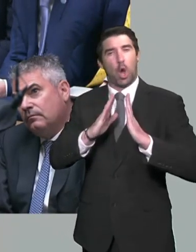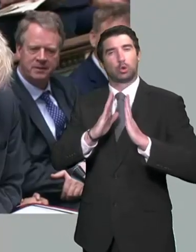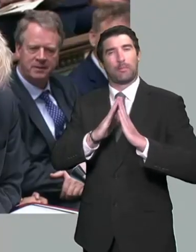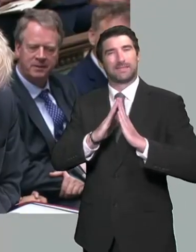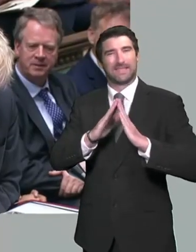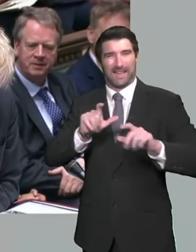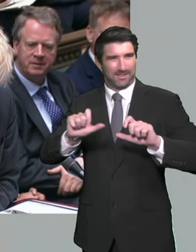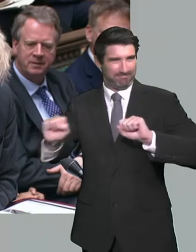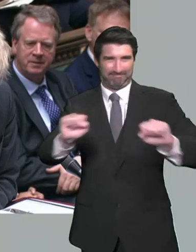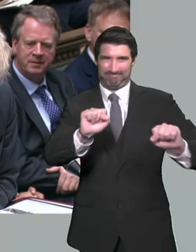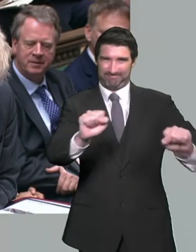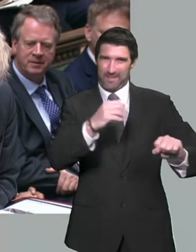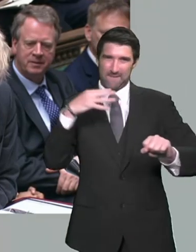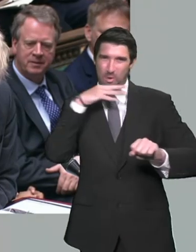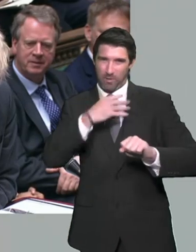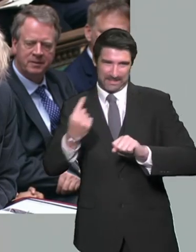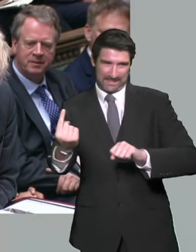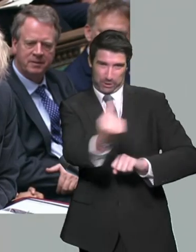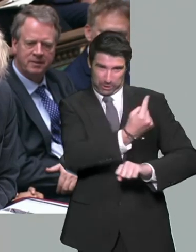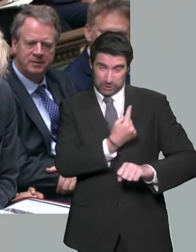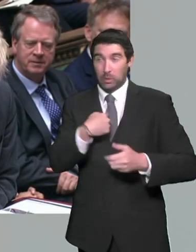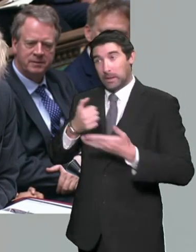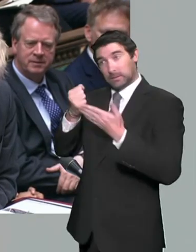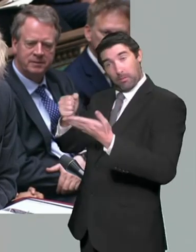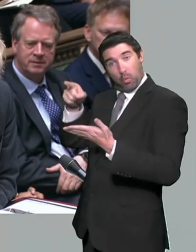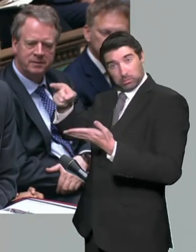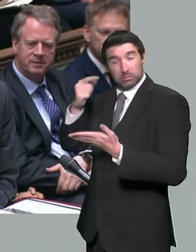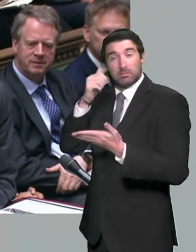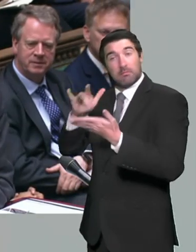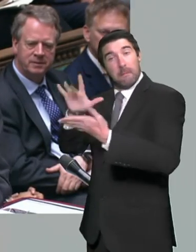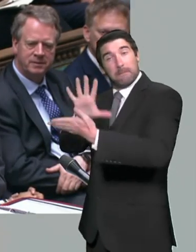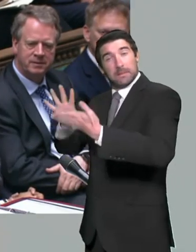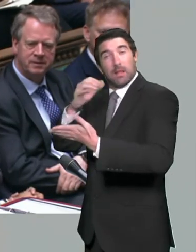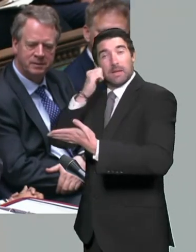We are supporting the Black Country with cost-efficient energy infrastructure, and the region has